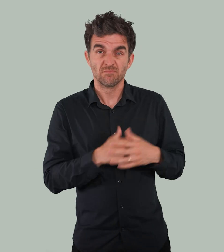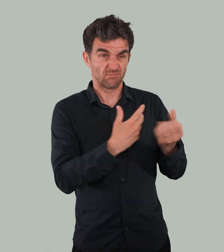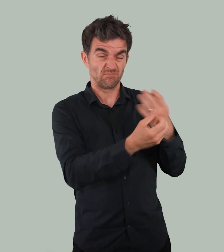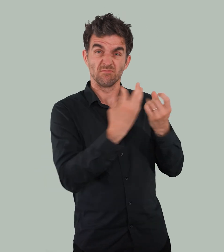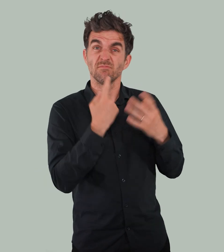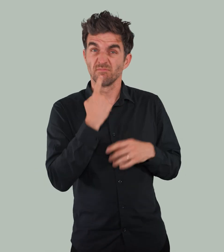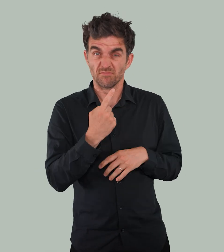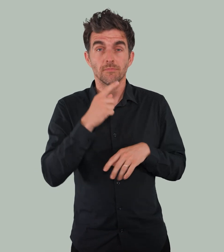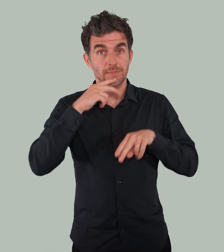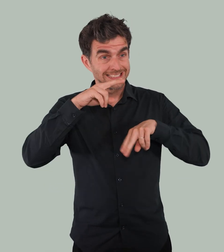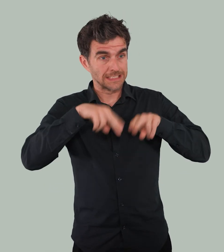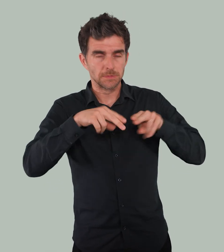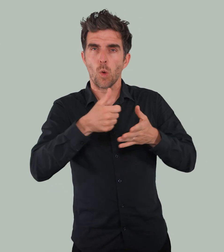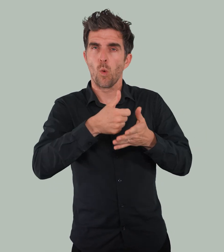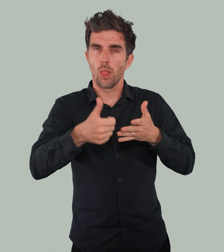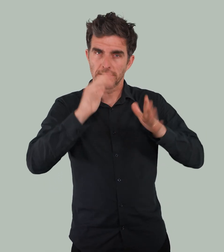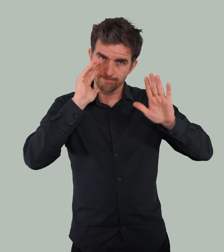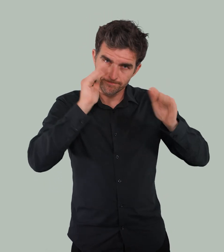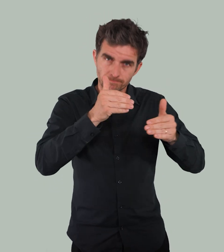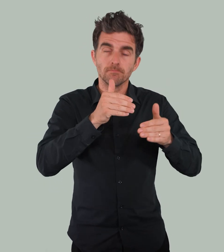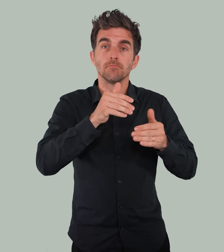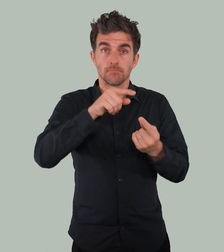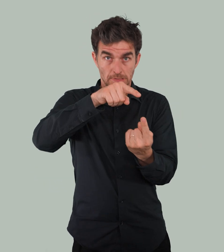55. Respondents also say that assessments often focus on whether